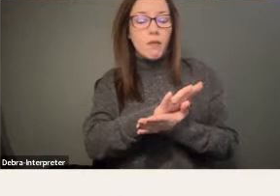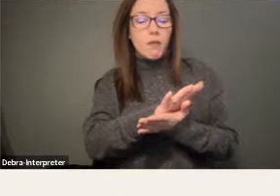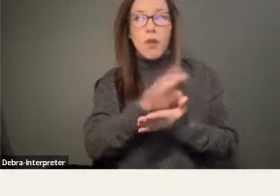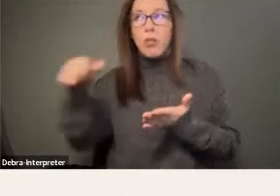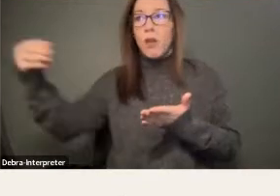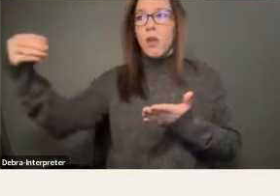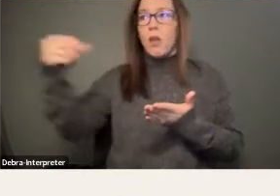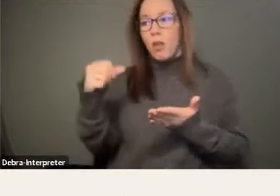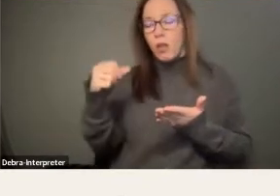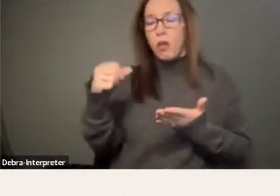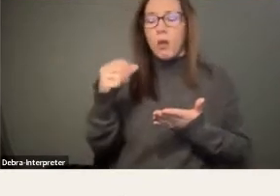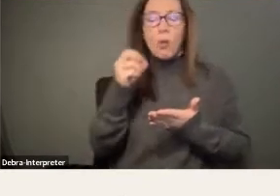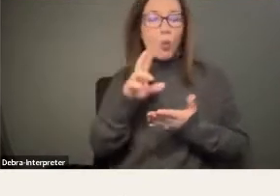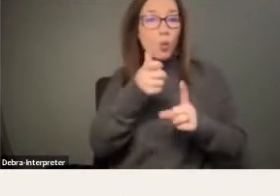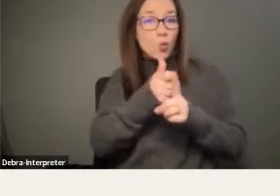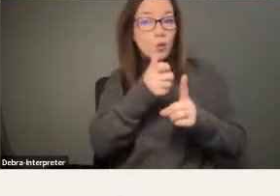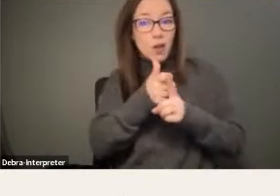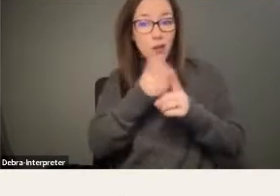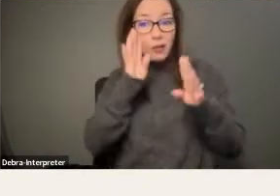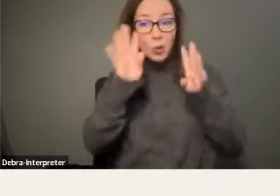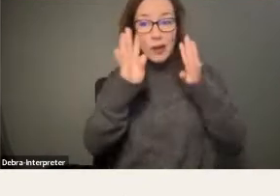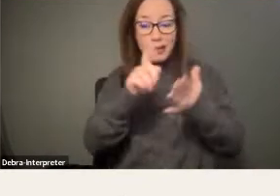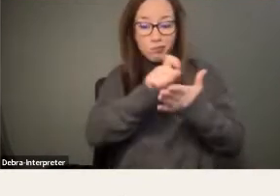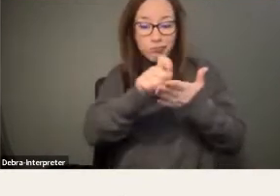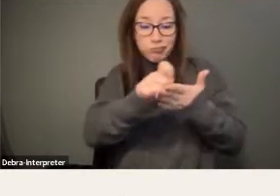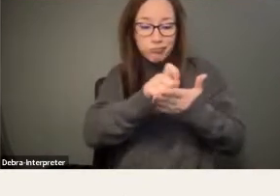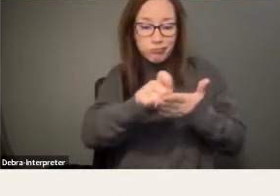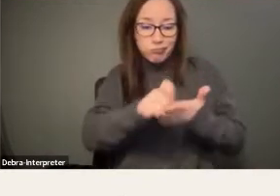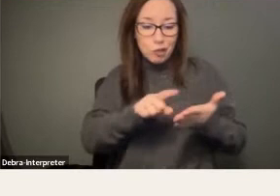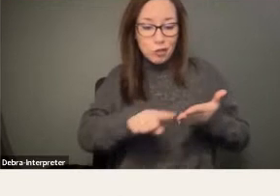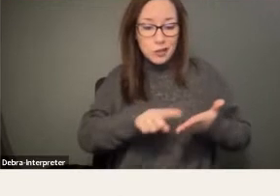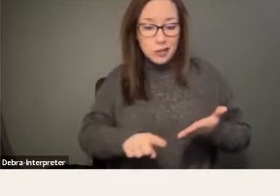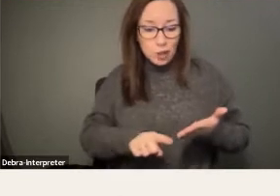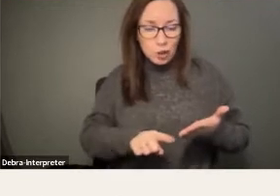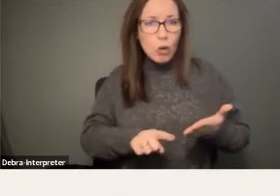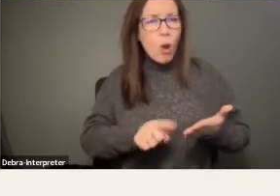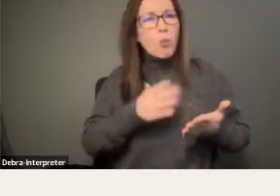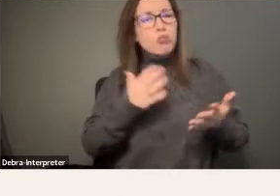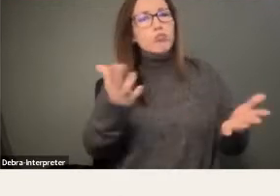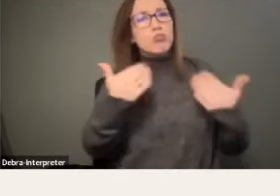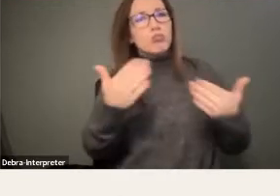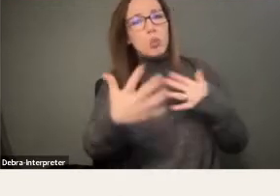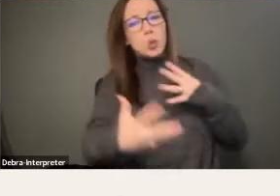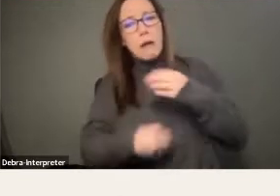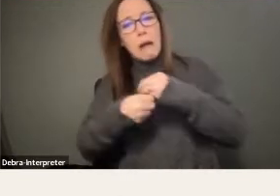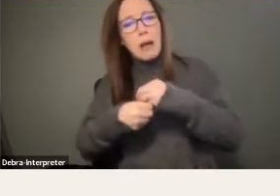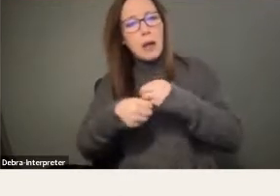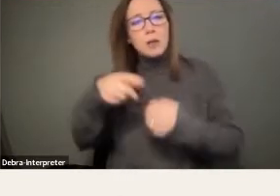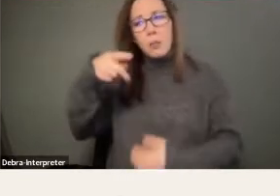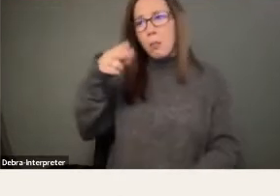you do have these materials that you have been funded and you have a research article that you have created